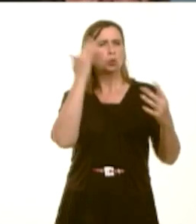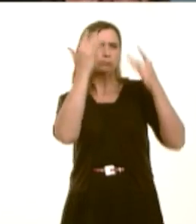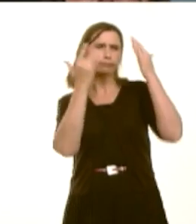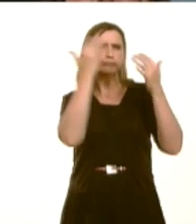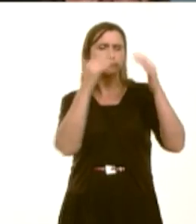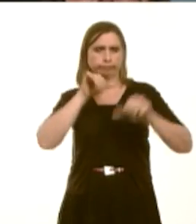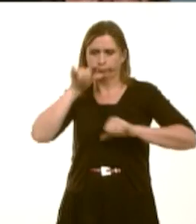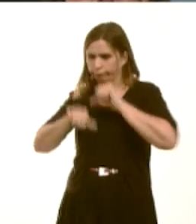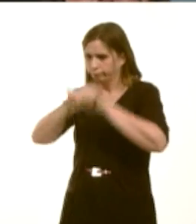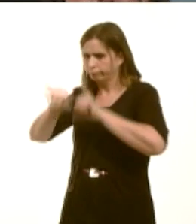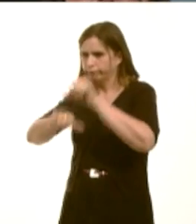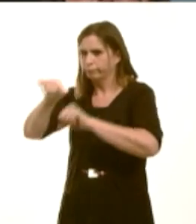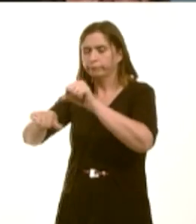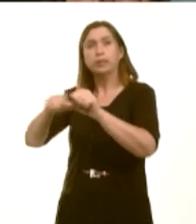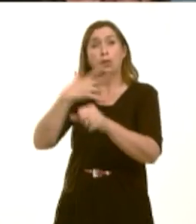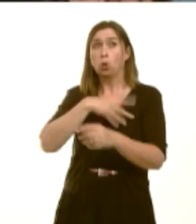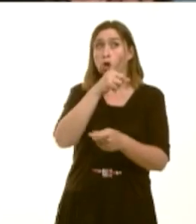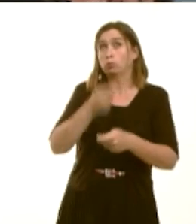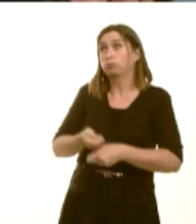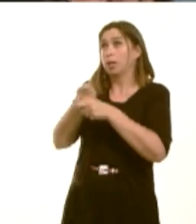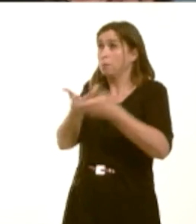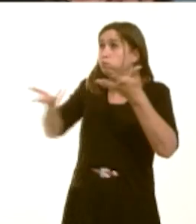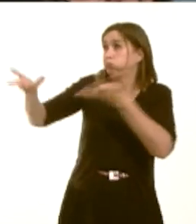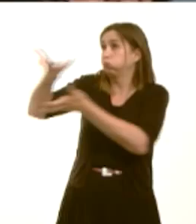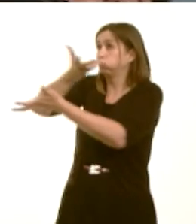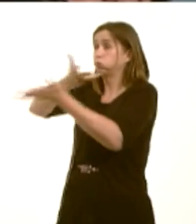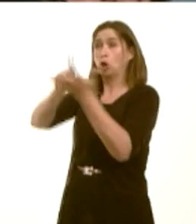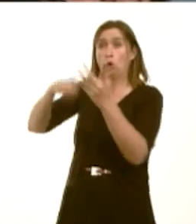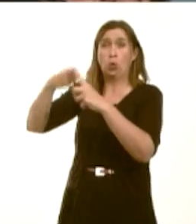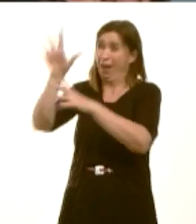that discussion nationally, with England, Scotland and Northern Ireland, so that these